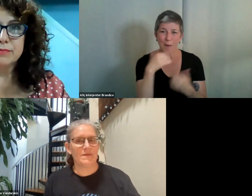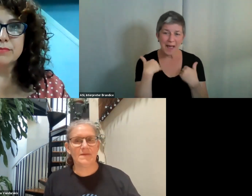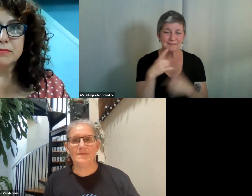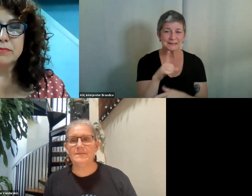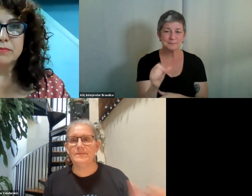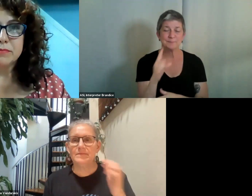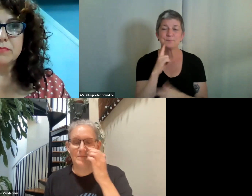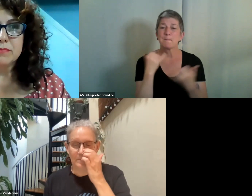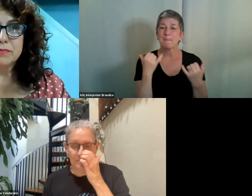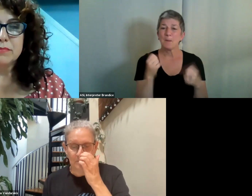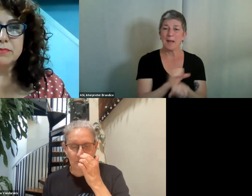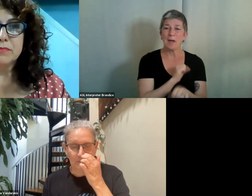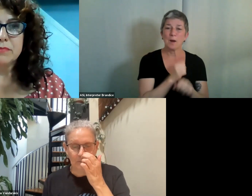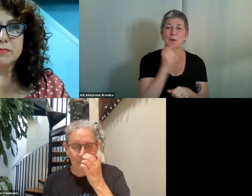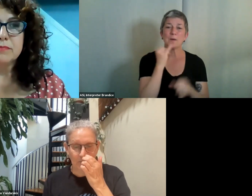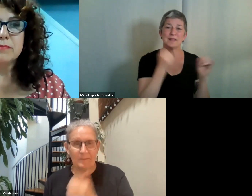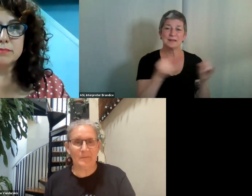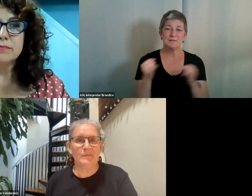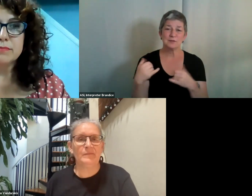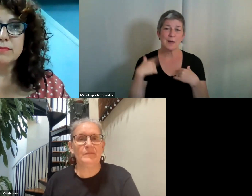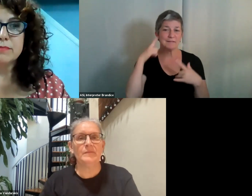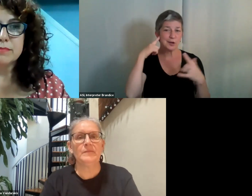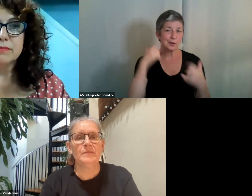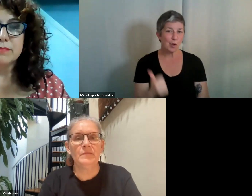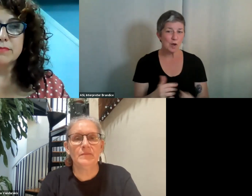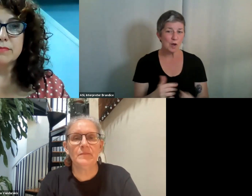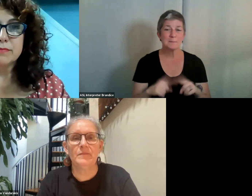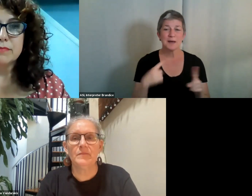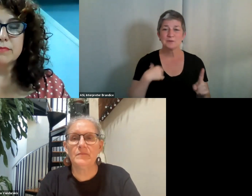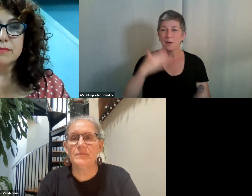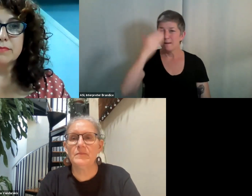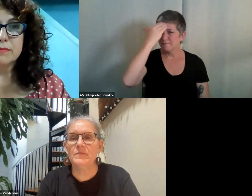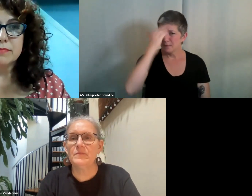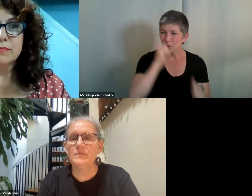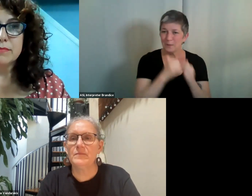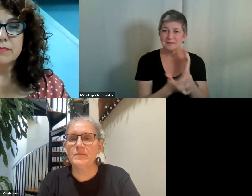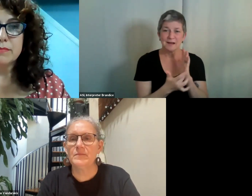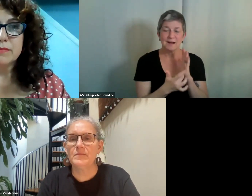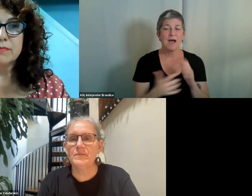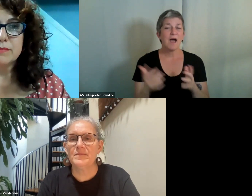now work with individuals with hearing loss. But so I'm familiar with the technology, and I'm familiar, I do educate